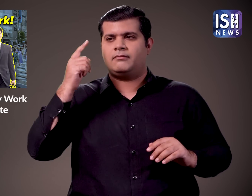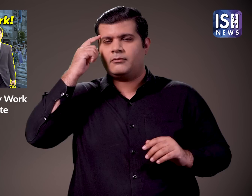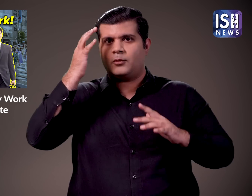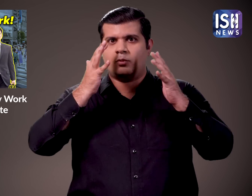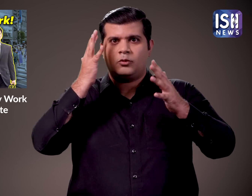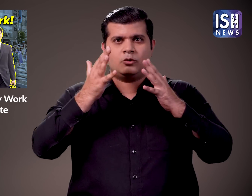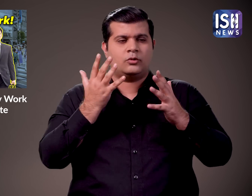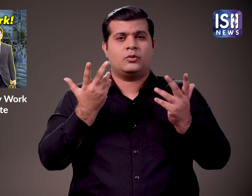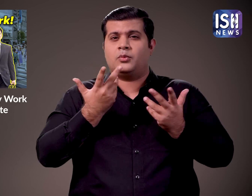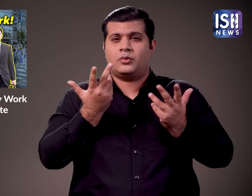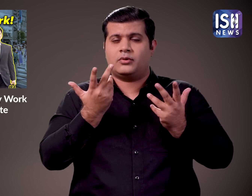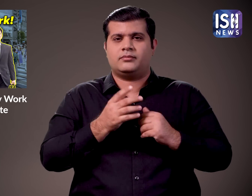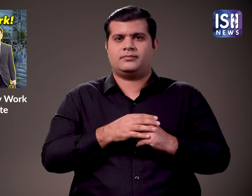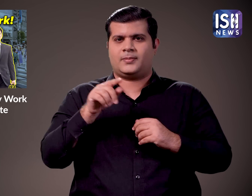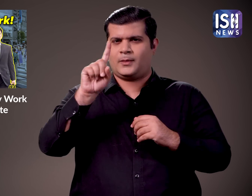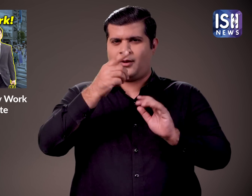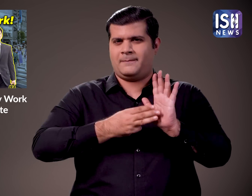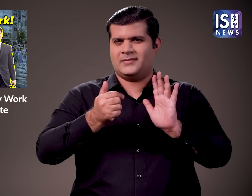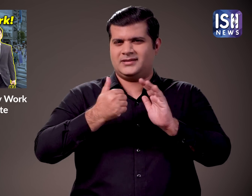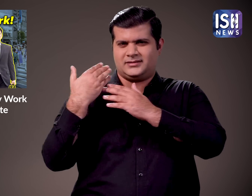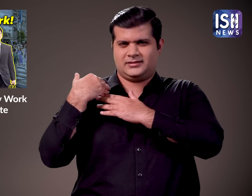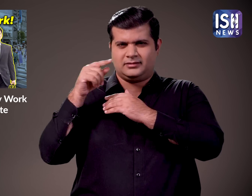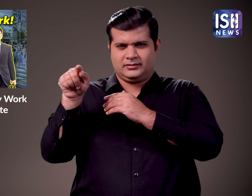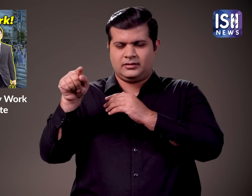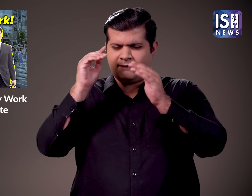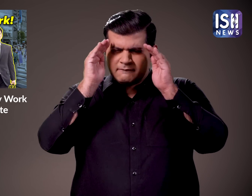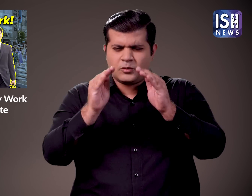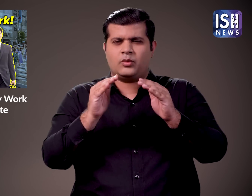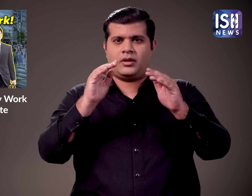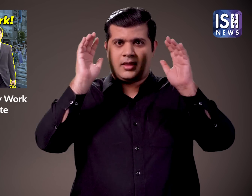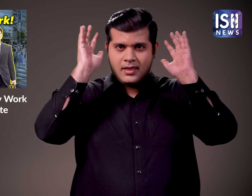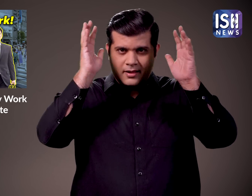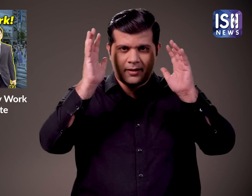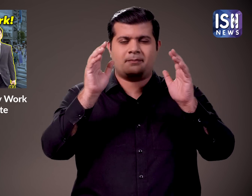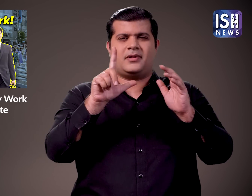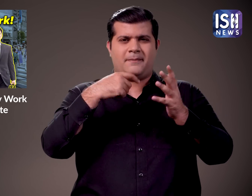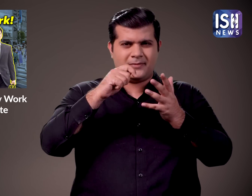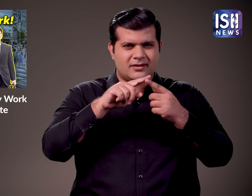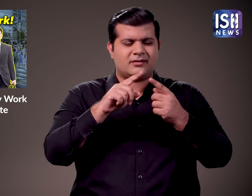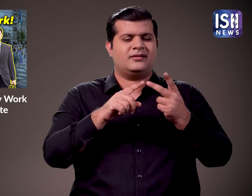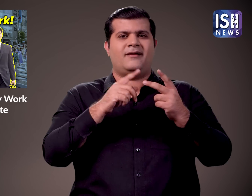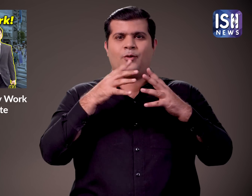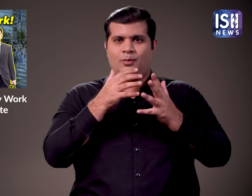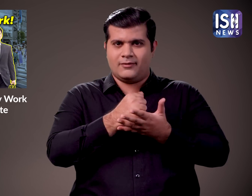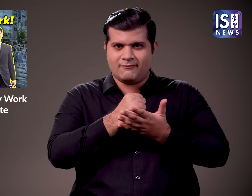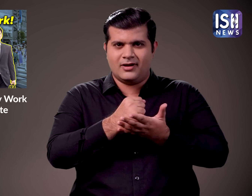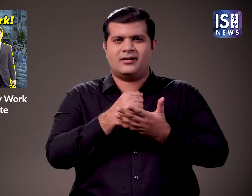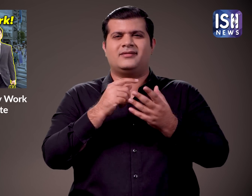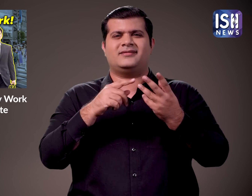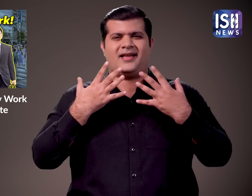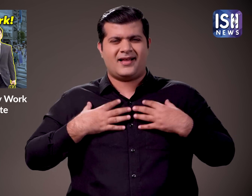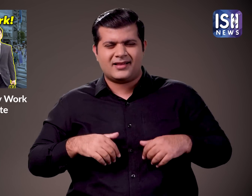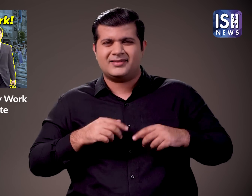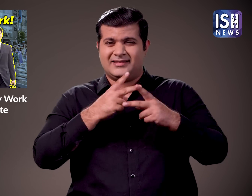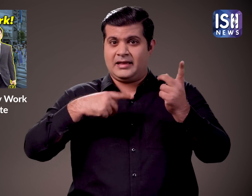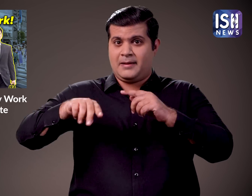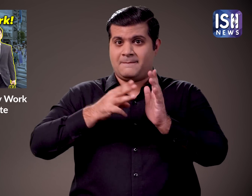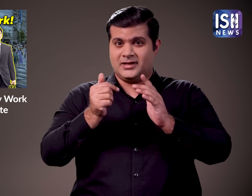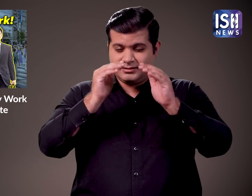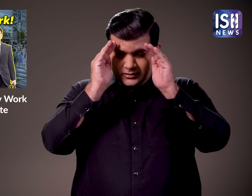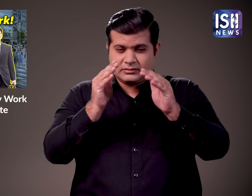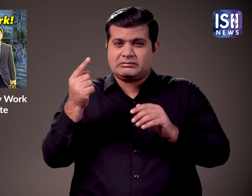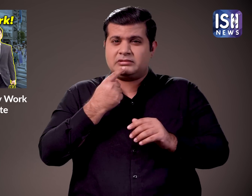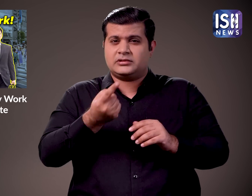This is a major concern. The Health, Labour and Welfare Ministry of Japan said that